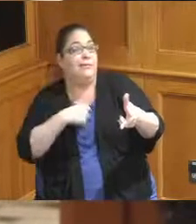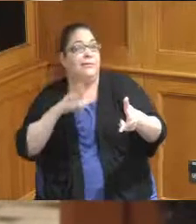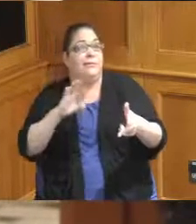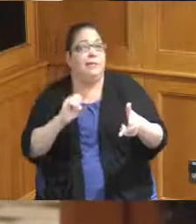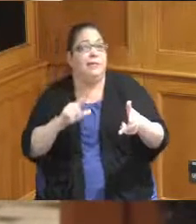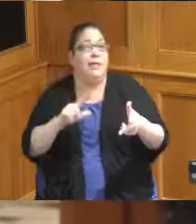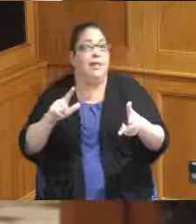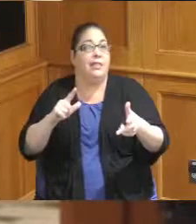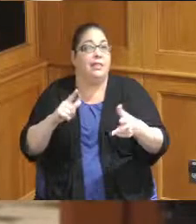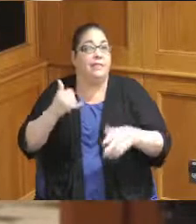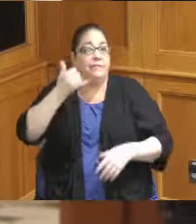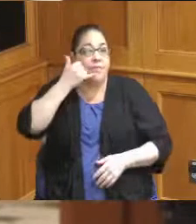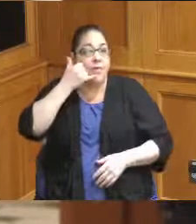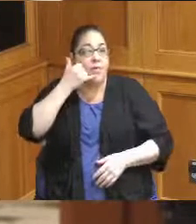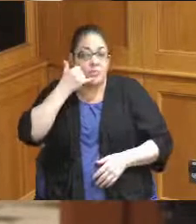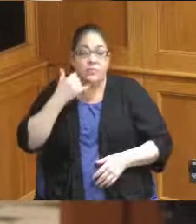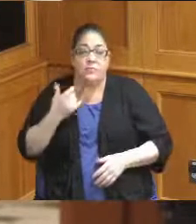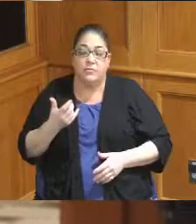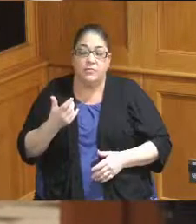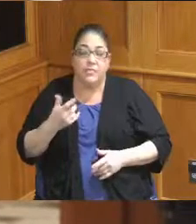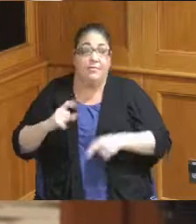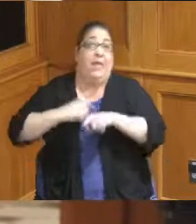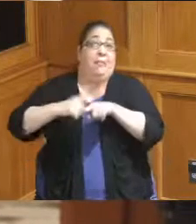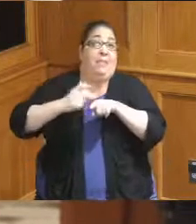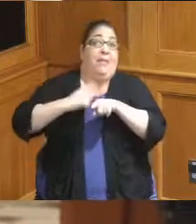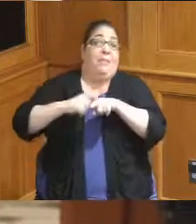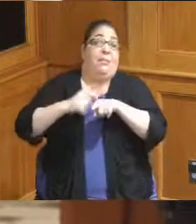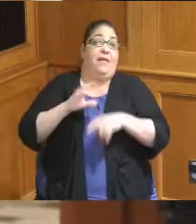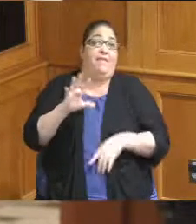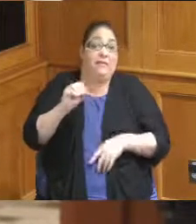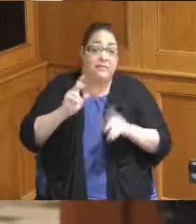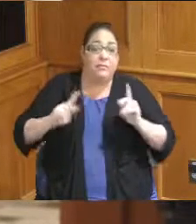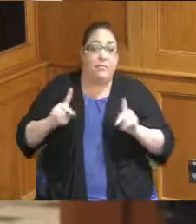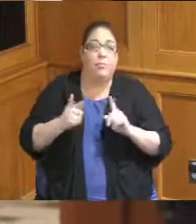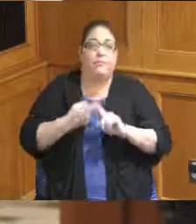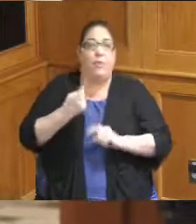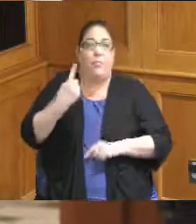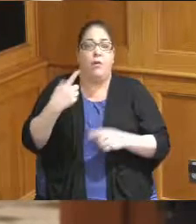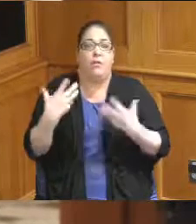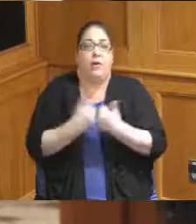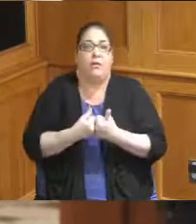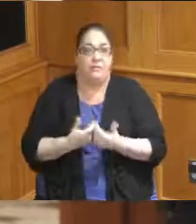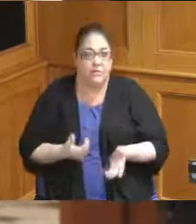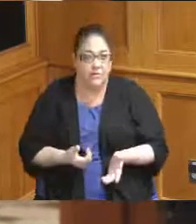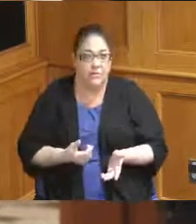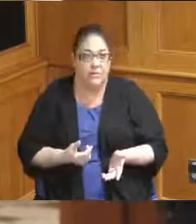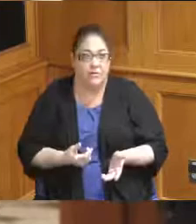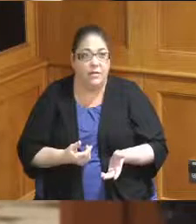impact that we've had to to the 911 industry in my lifetime and and it's a good news bad news thing